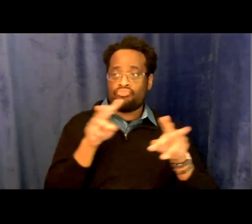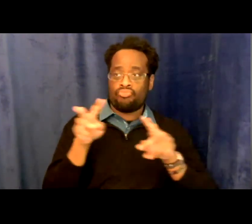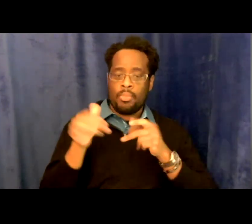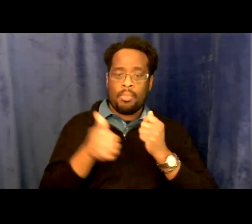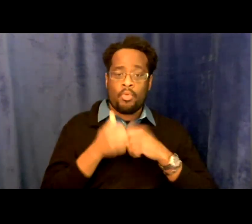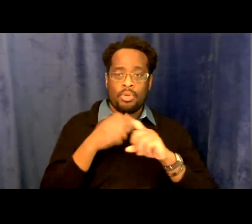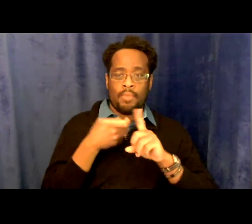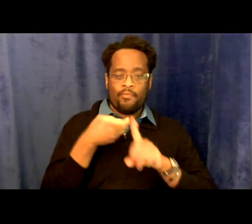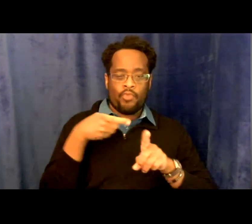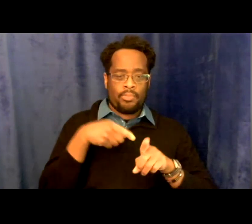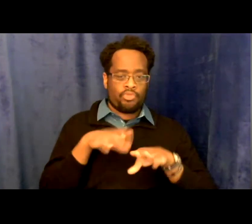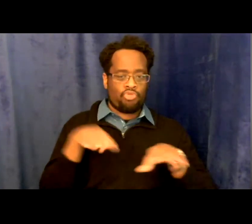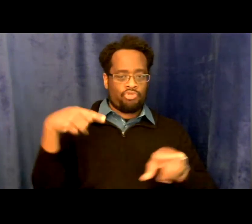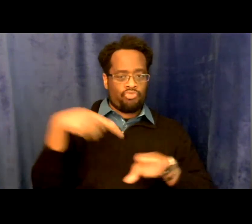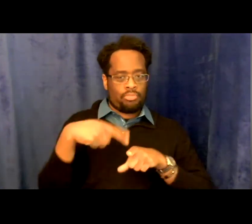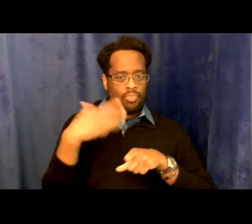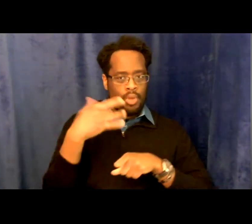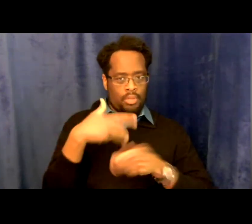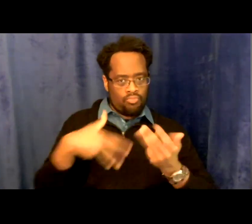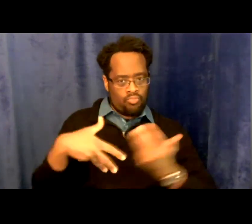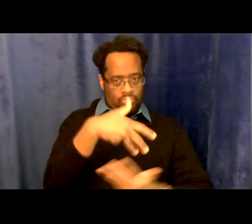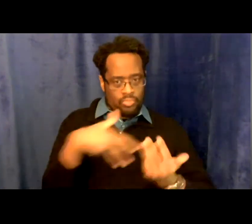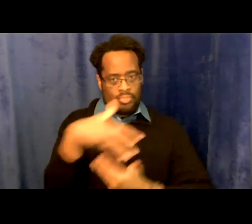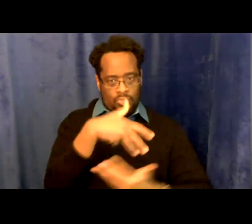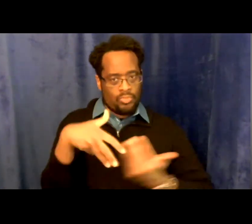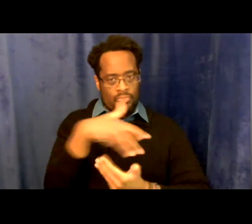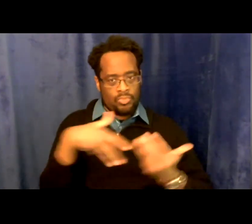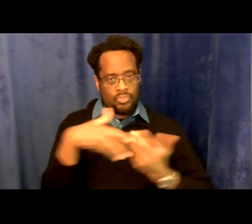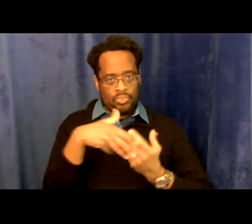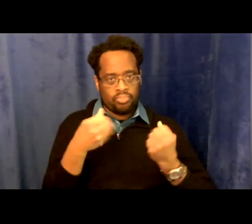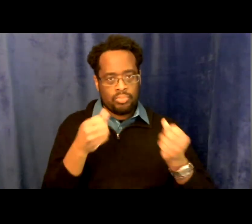for sign language in general mostly it comes from peer-to-peer interactions